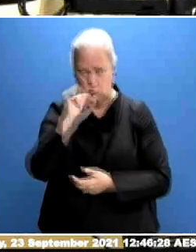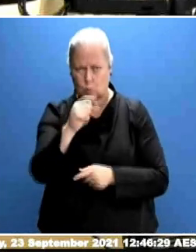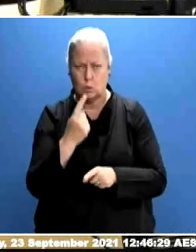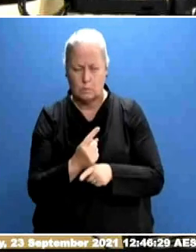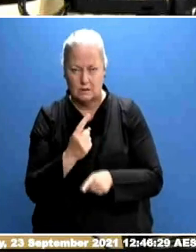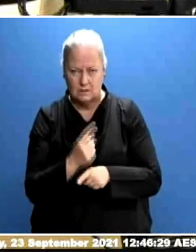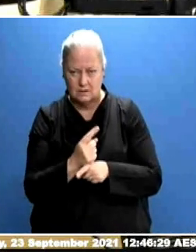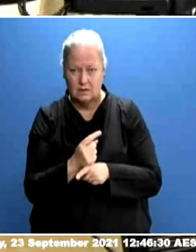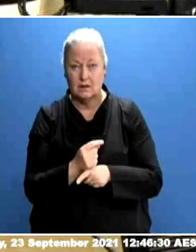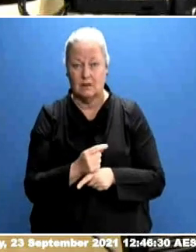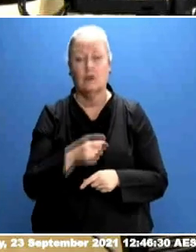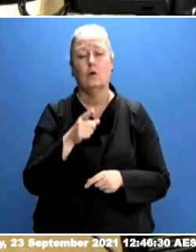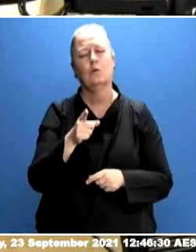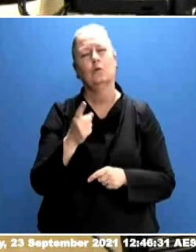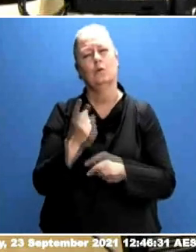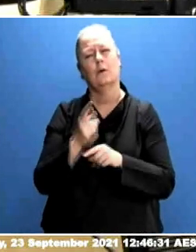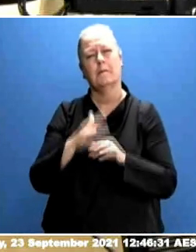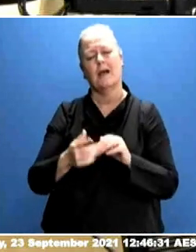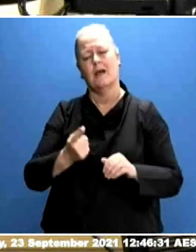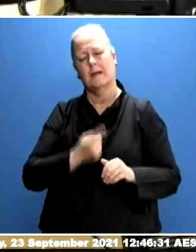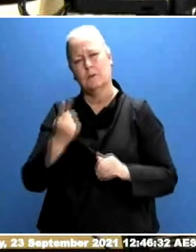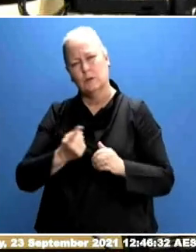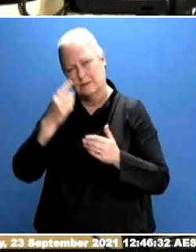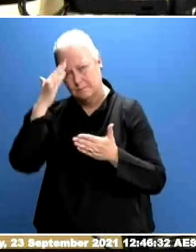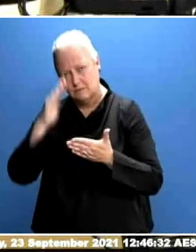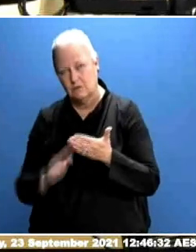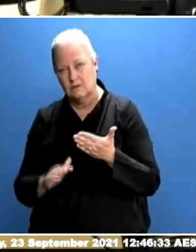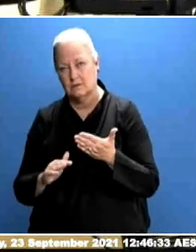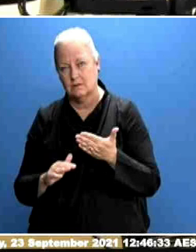of your evidence when you were speaking about personal experiences, you were